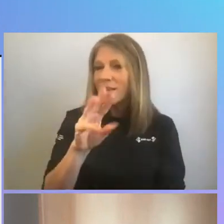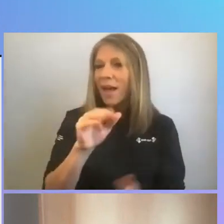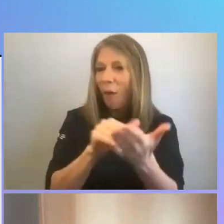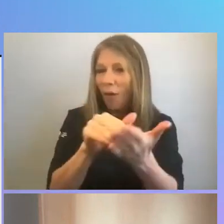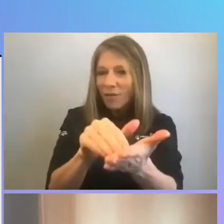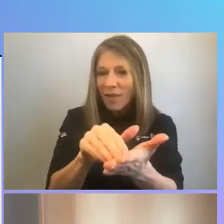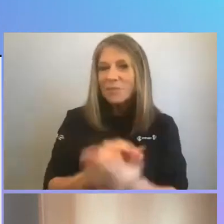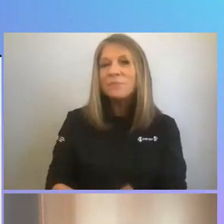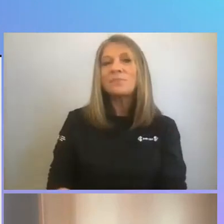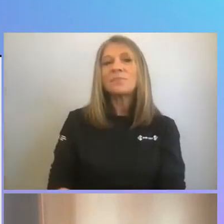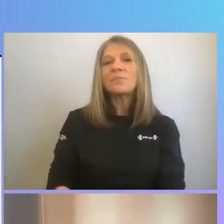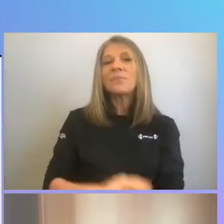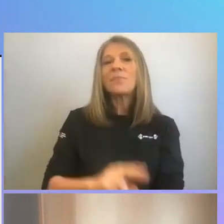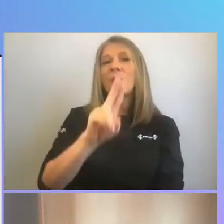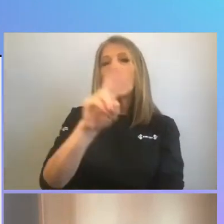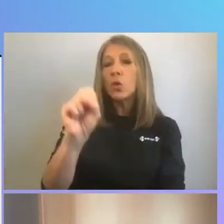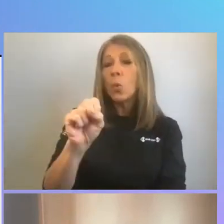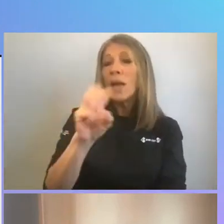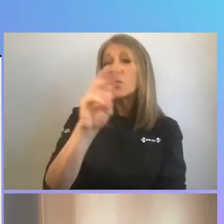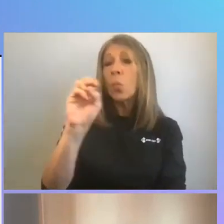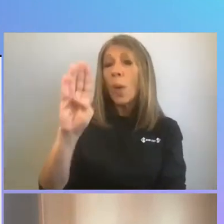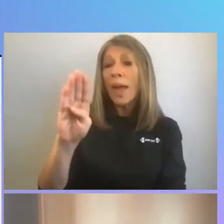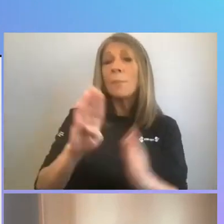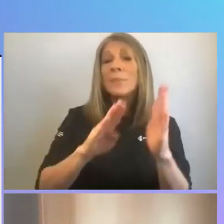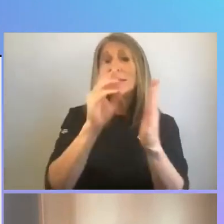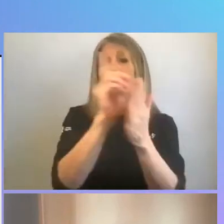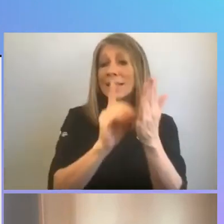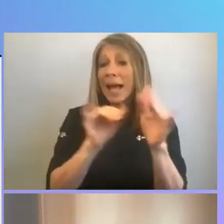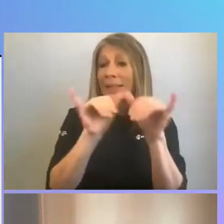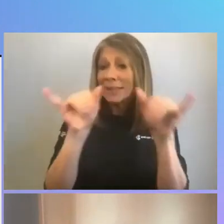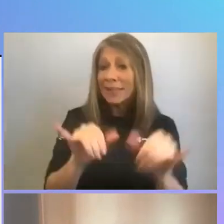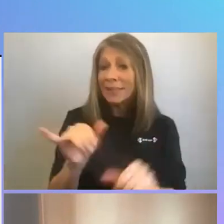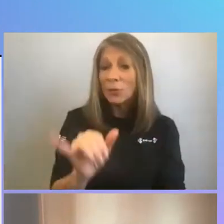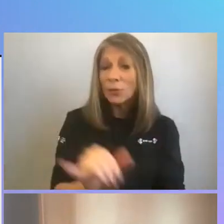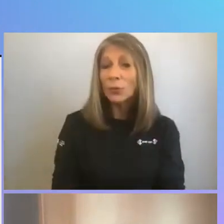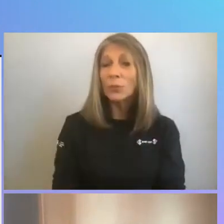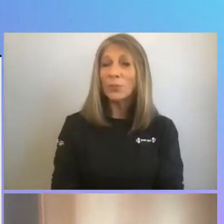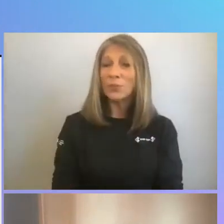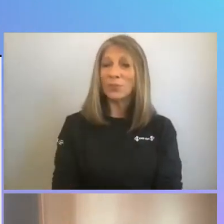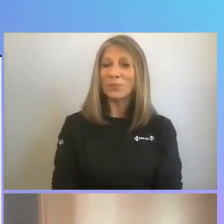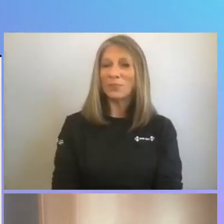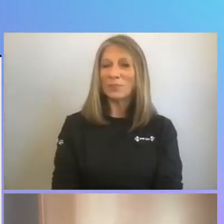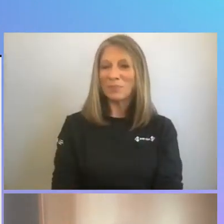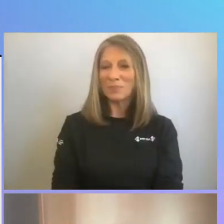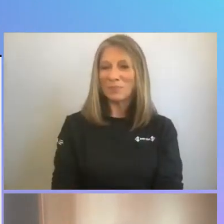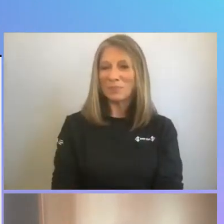components the US web design system. And again our journey